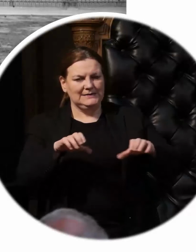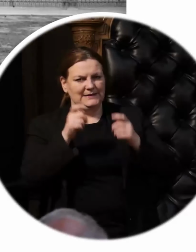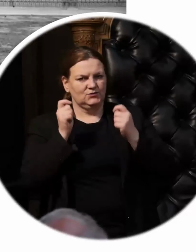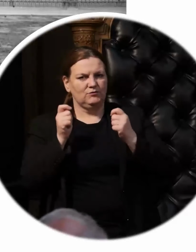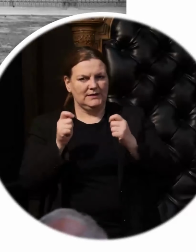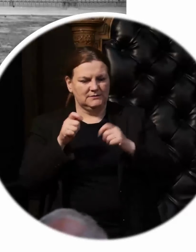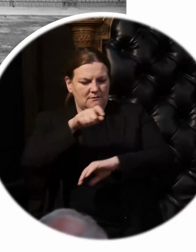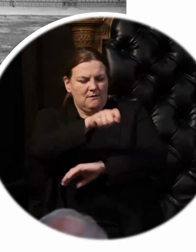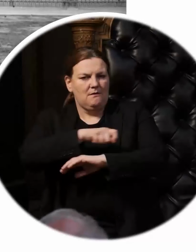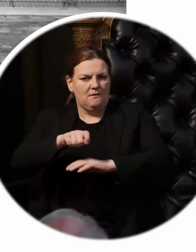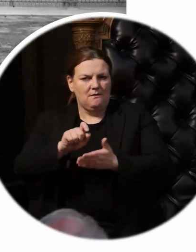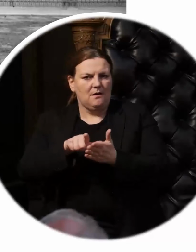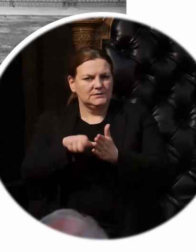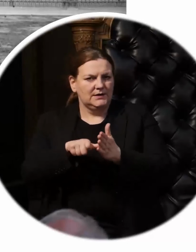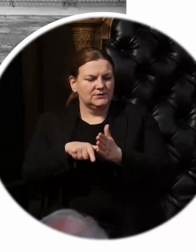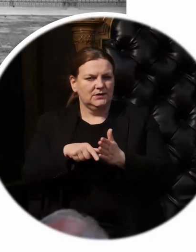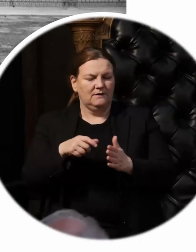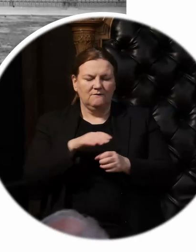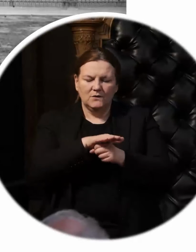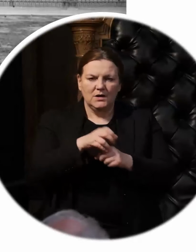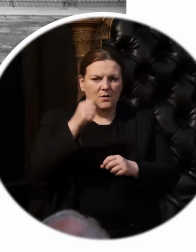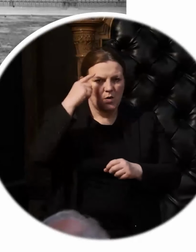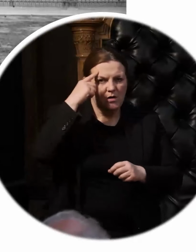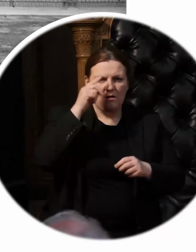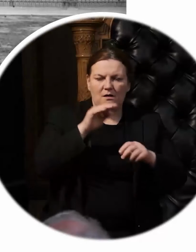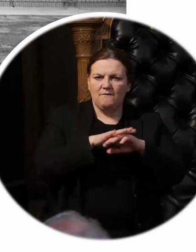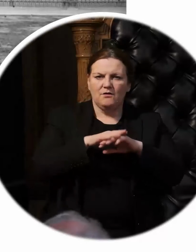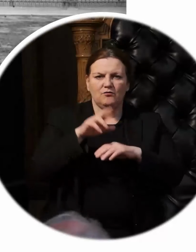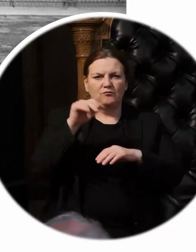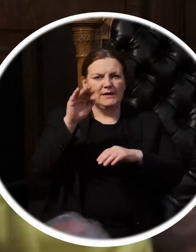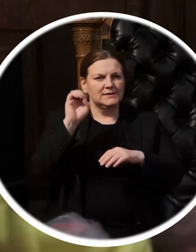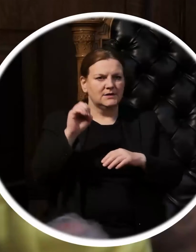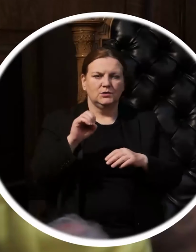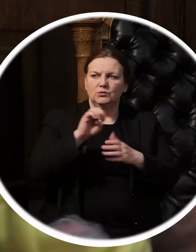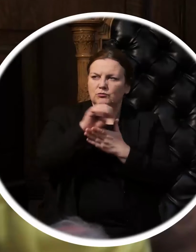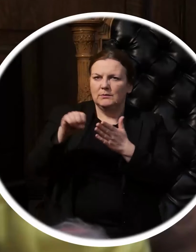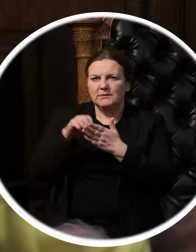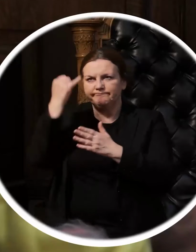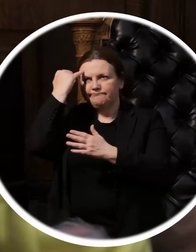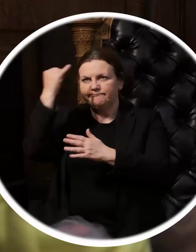Renaissance and European ideals of architectural features and the richness